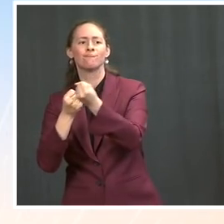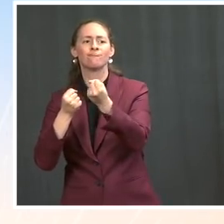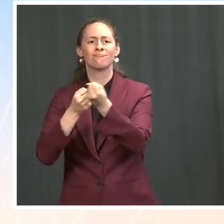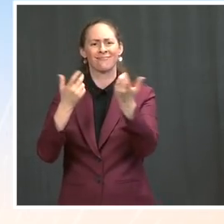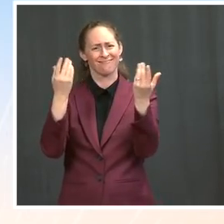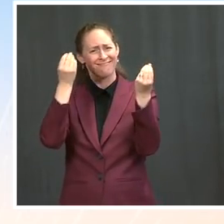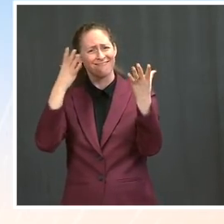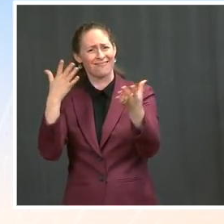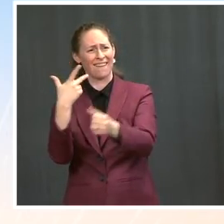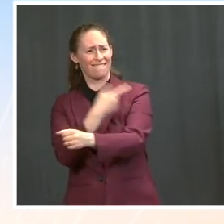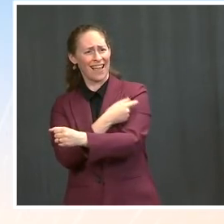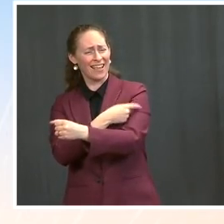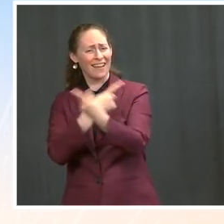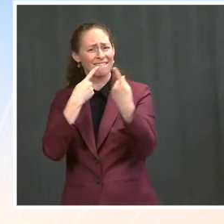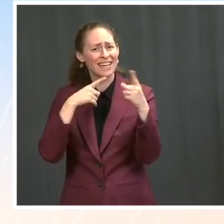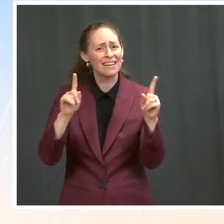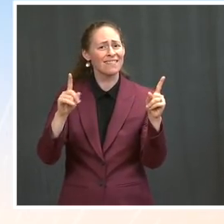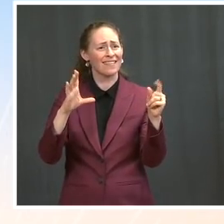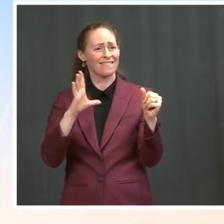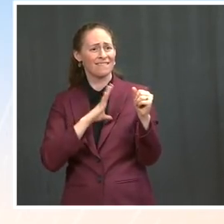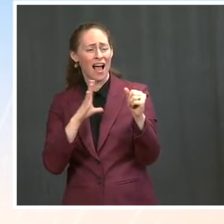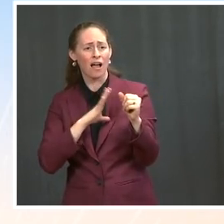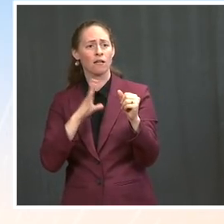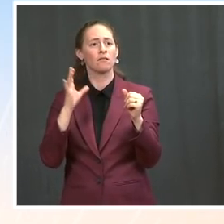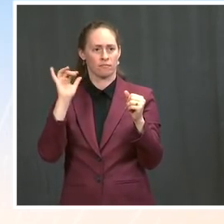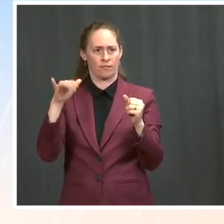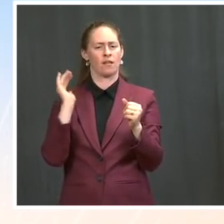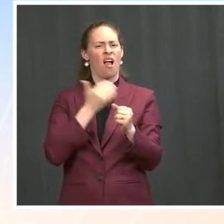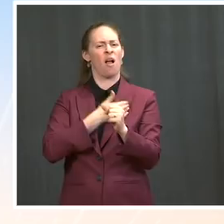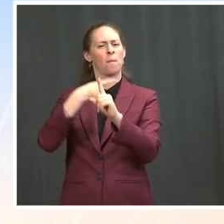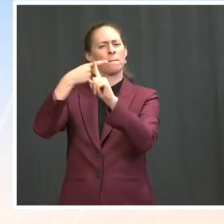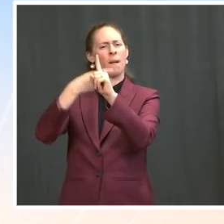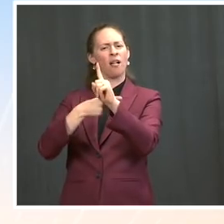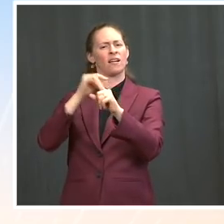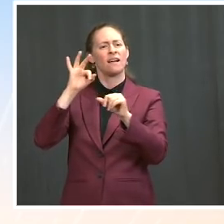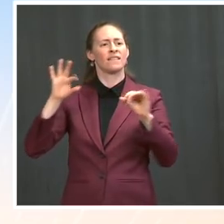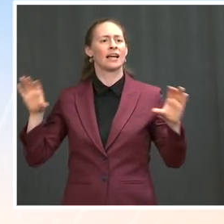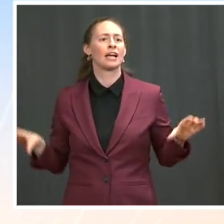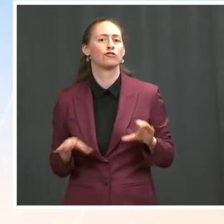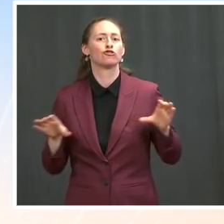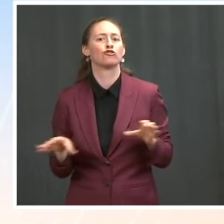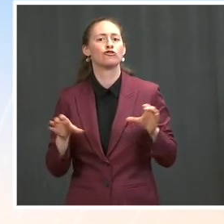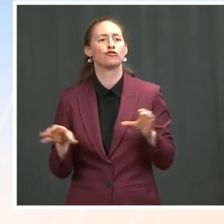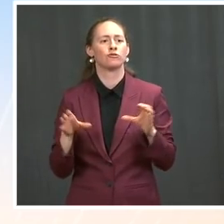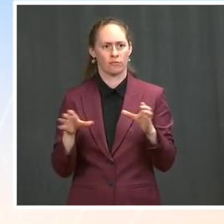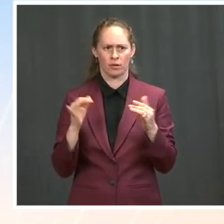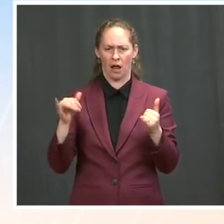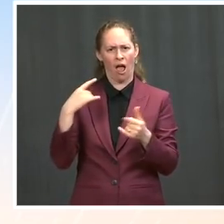And as a part of our "Month of Action" here -- a month-long campaign -- it's absolutely appropriate for them to do that, in our view.